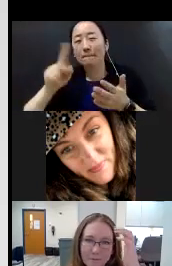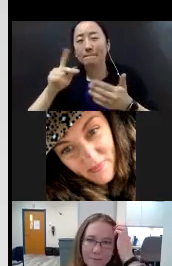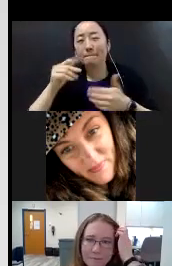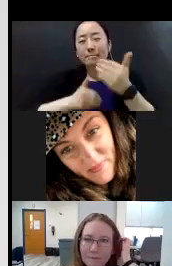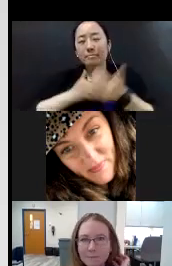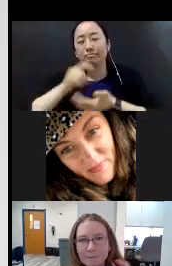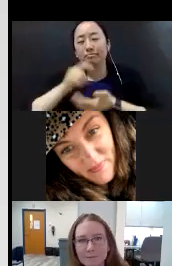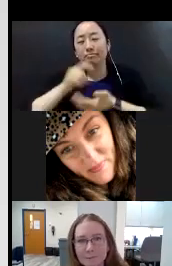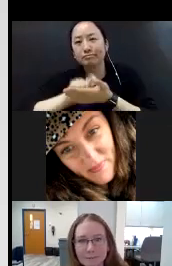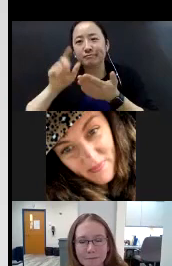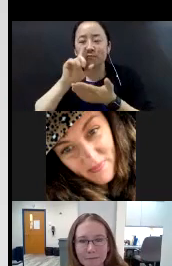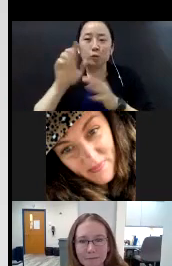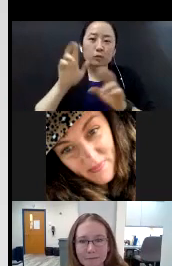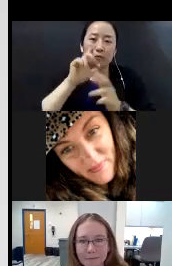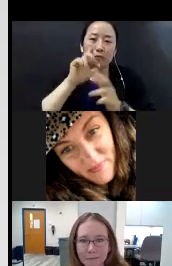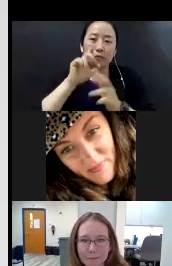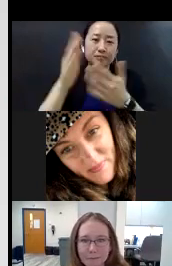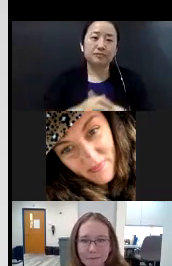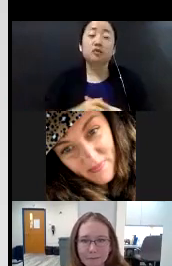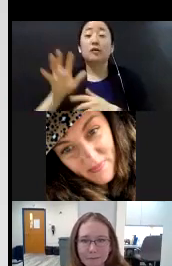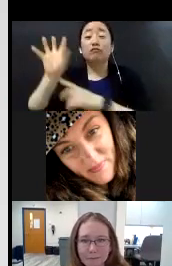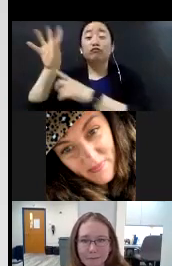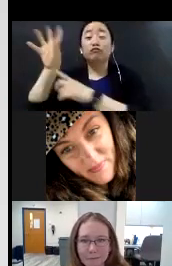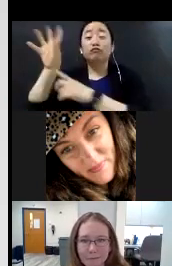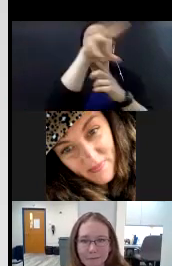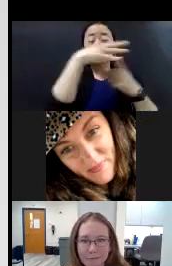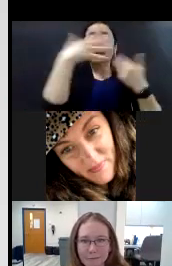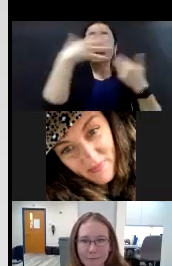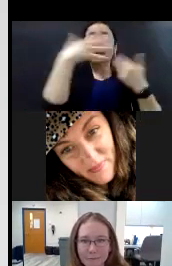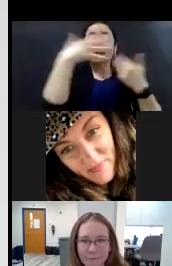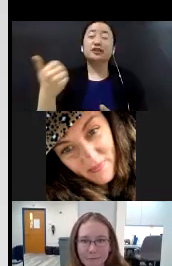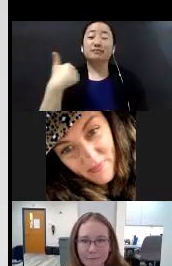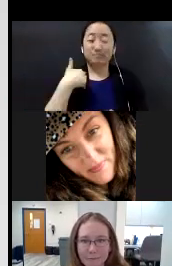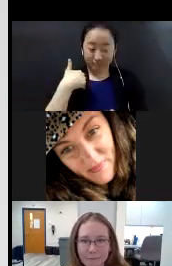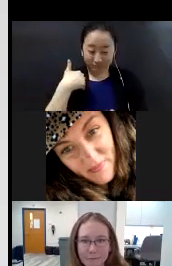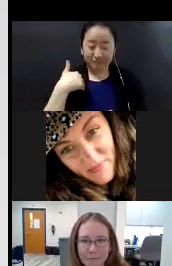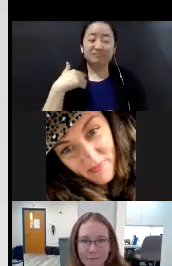TAKE IT BACK AND WE PROVIDE OUR FORMAL WRITE-UP AND THE TECHNOLOGY THAT